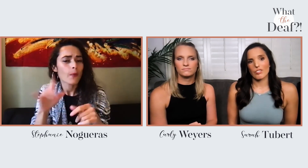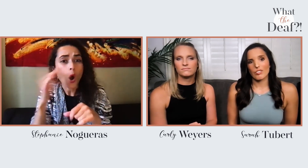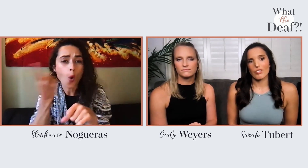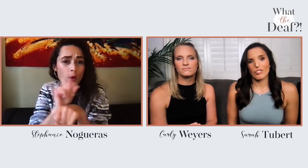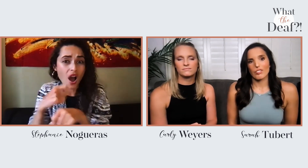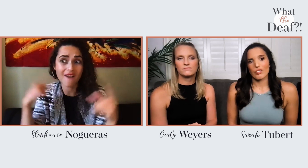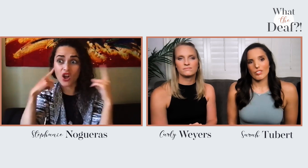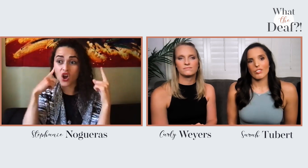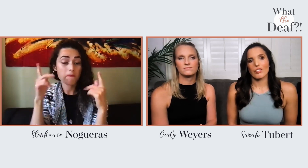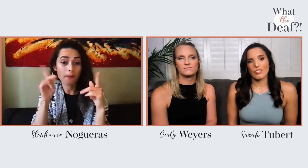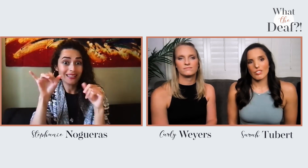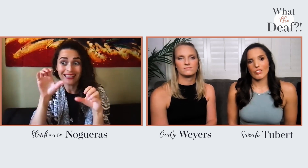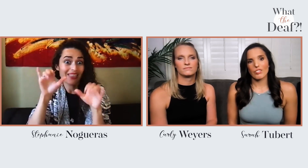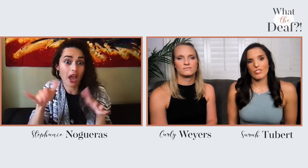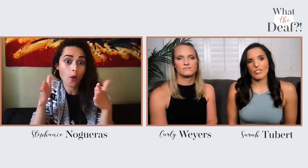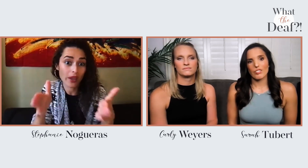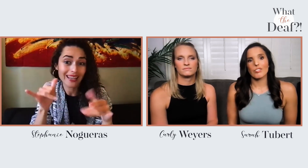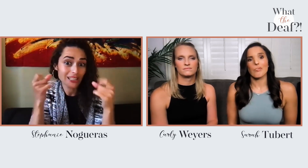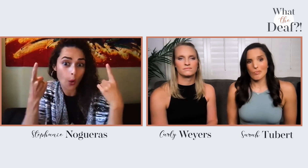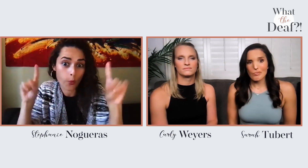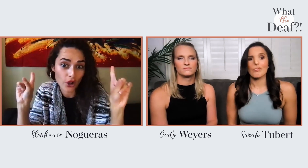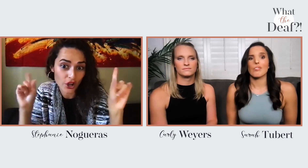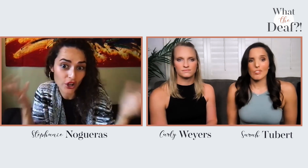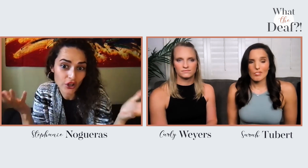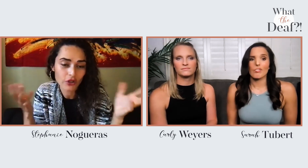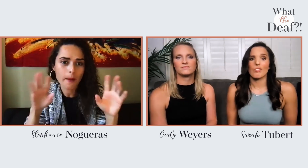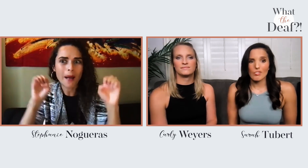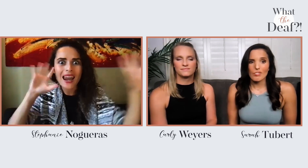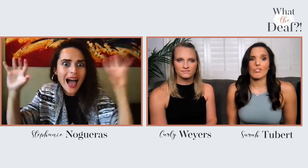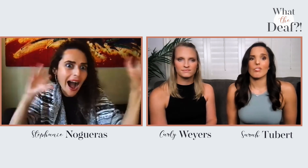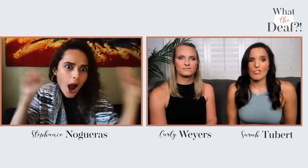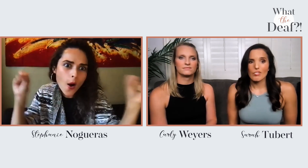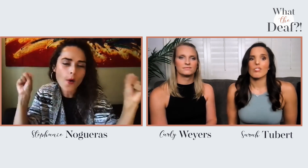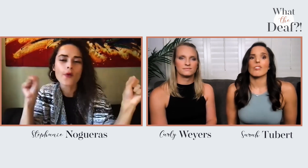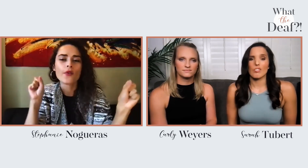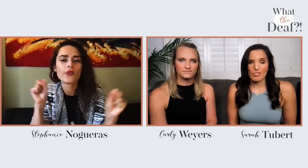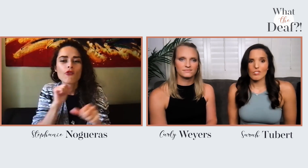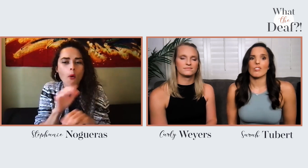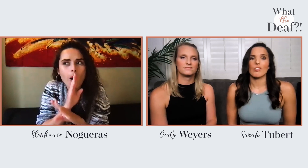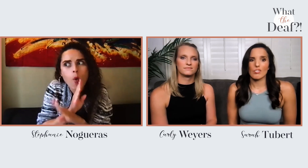because I know that it works for people. I've heard firsthand that it does. You need to be loud. You can't be quiet.